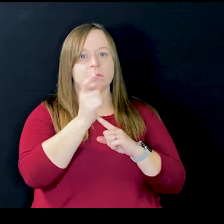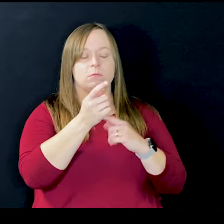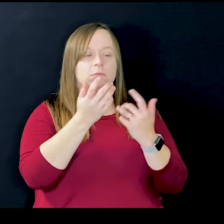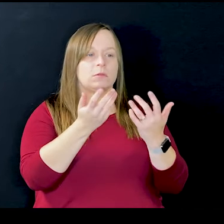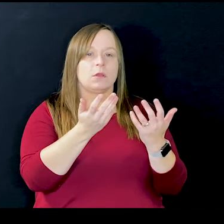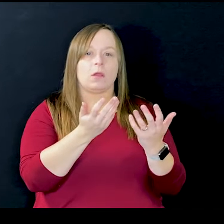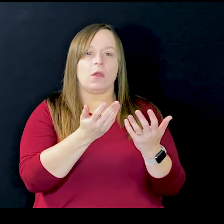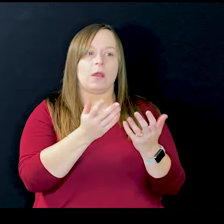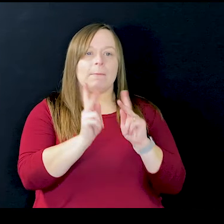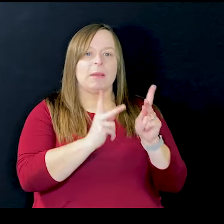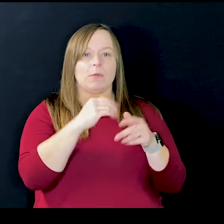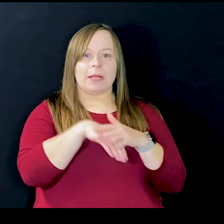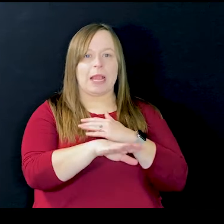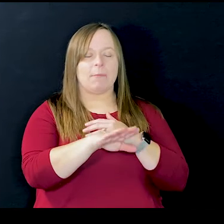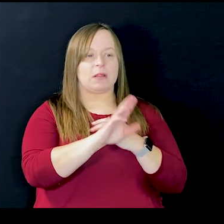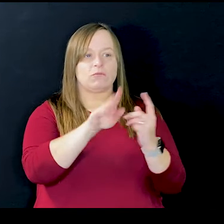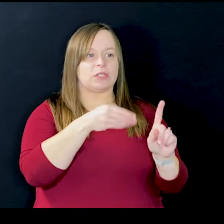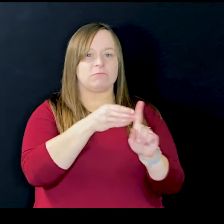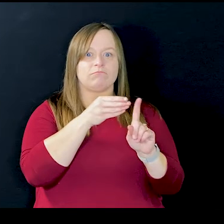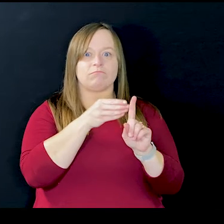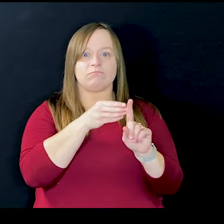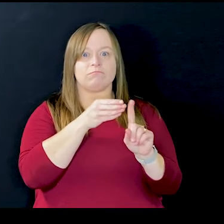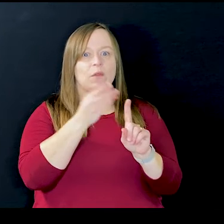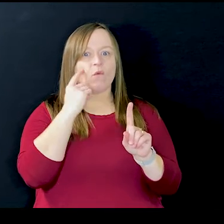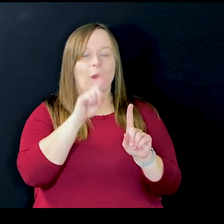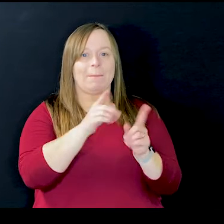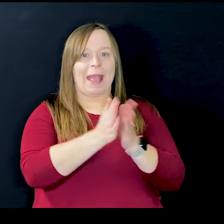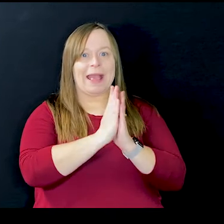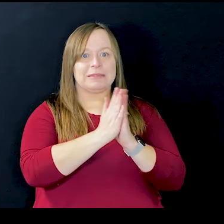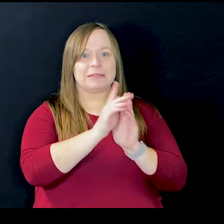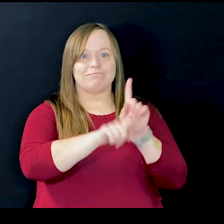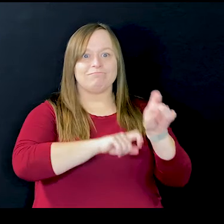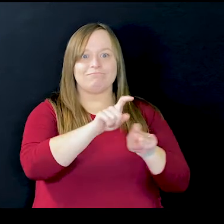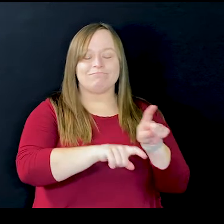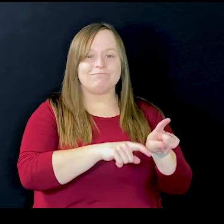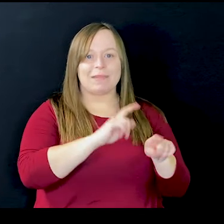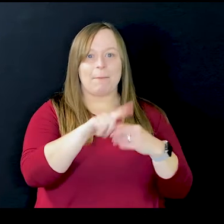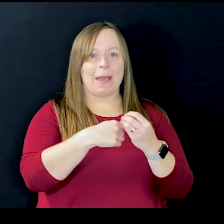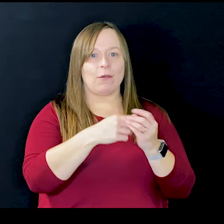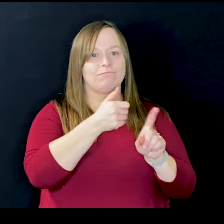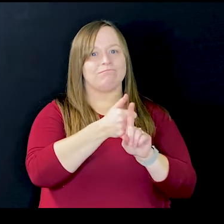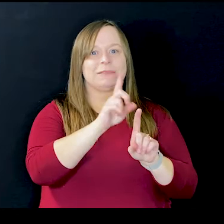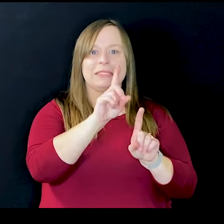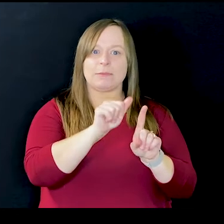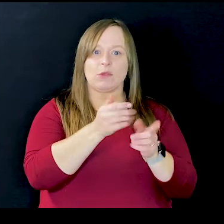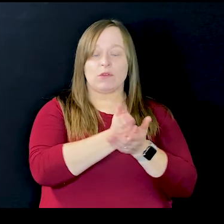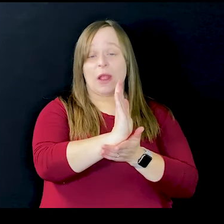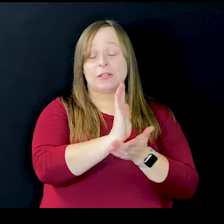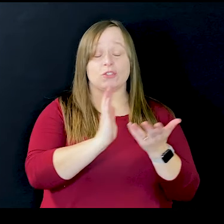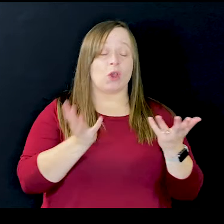and there were a lot of people who came in just specifically to ask him questions about their disability rights.